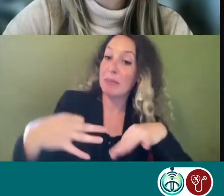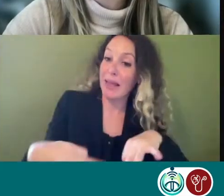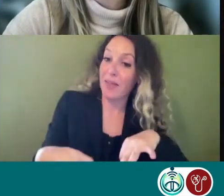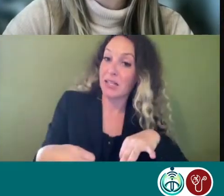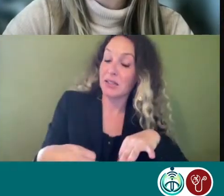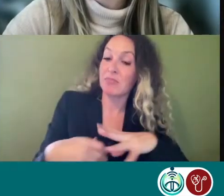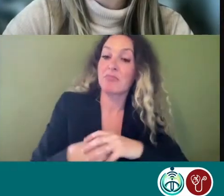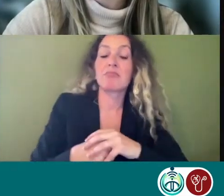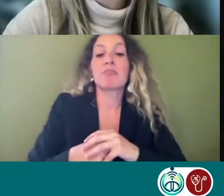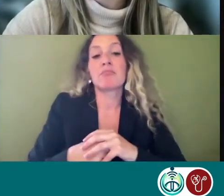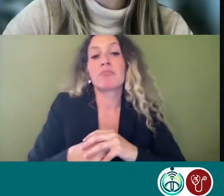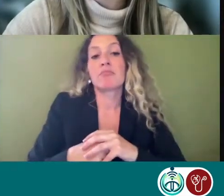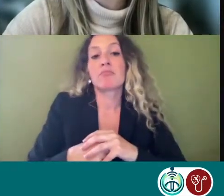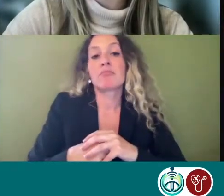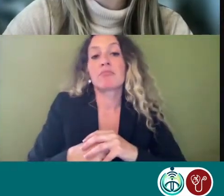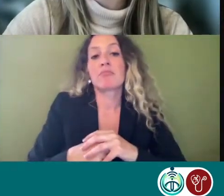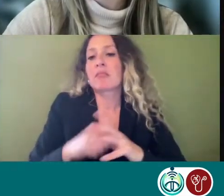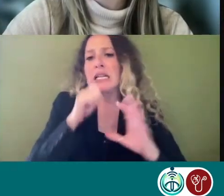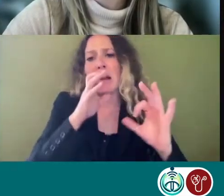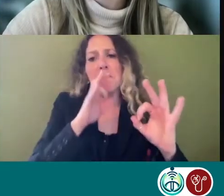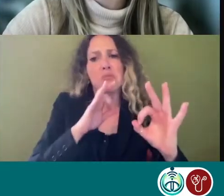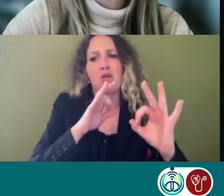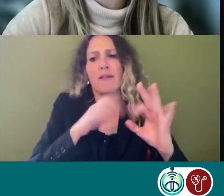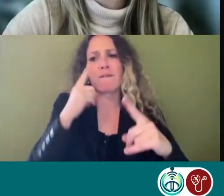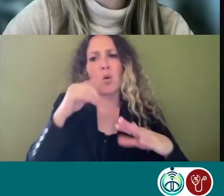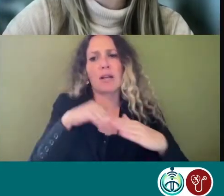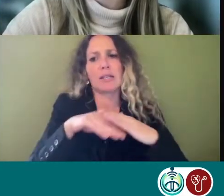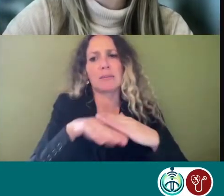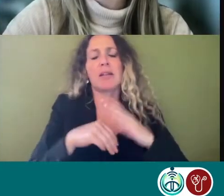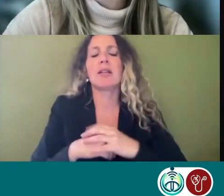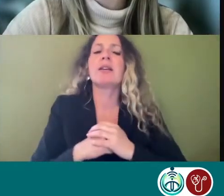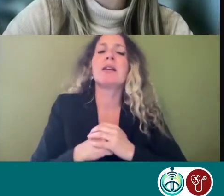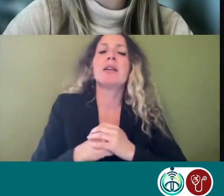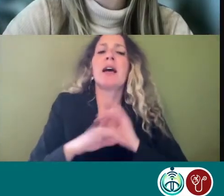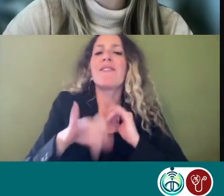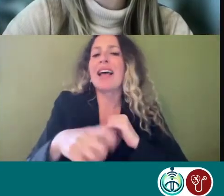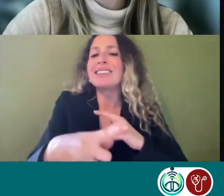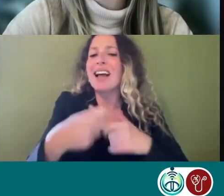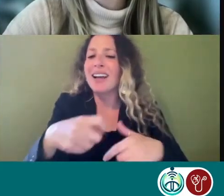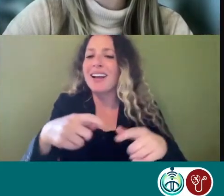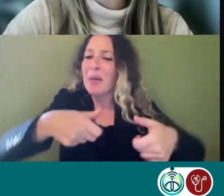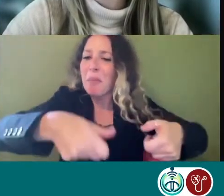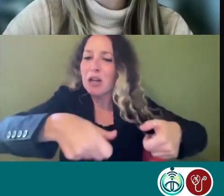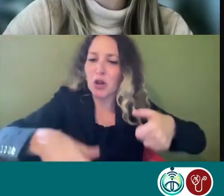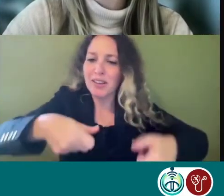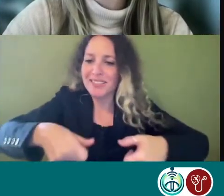to accessibility. I like this image because it's a puzzle piece, but it's the wrong size. And maybe,